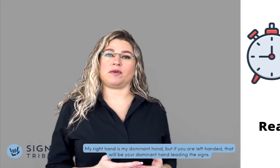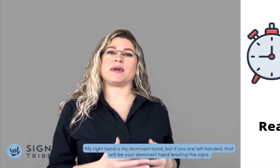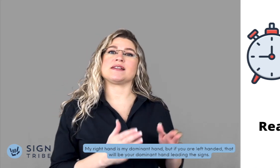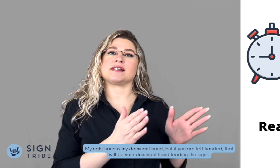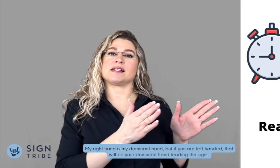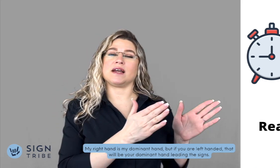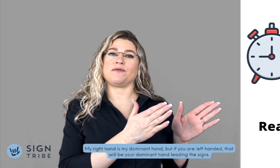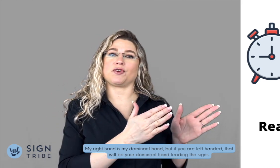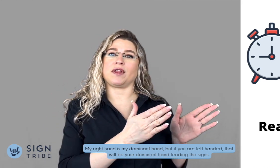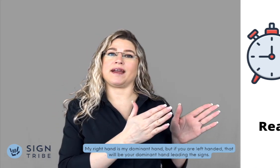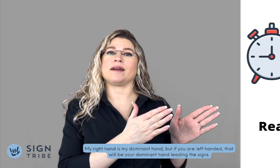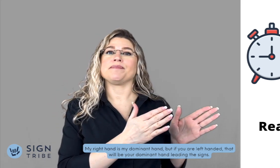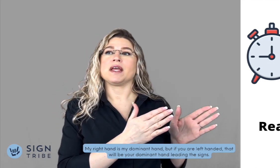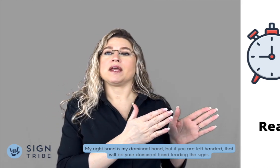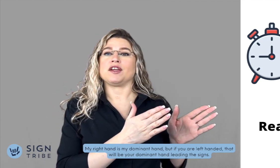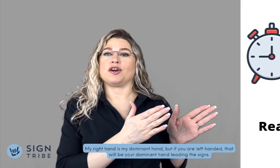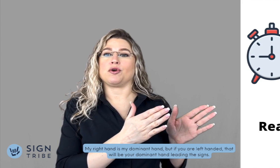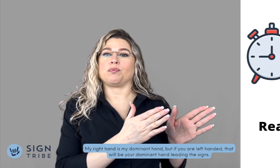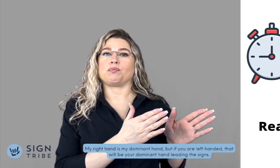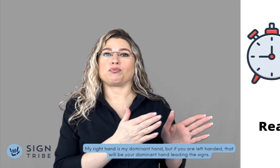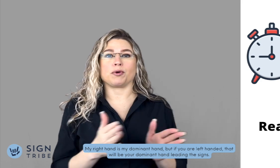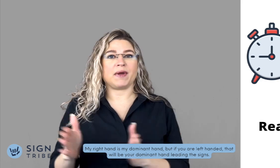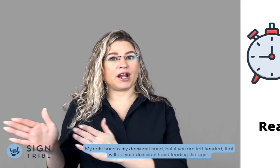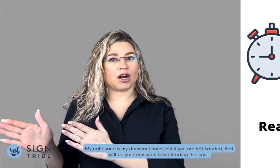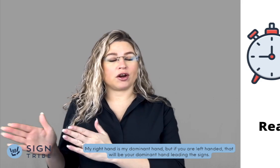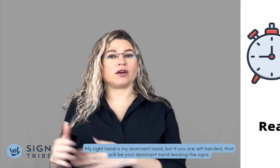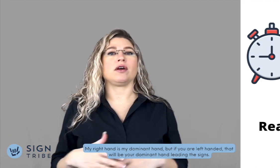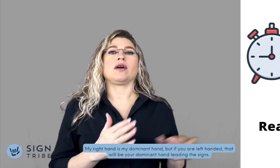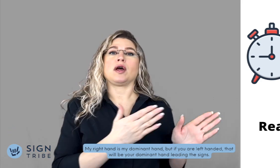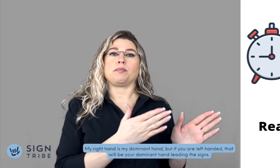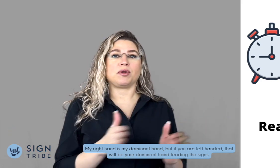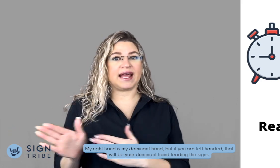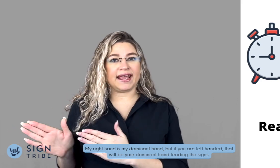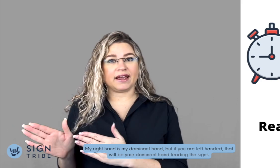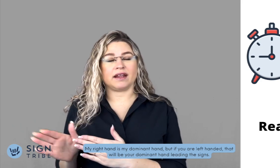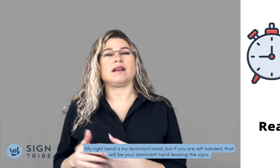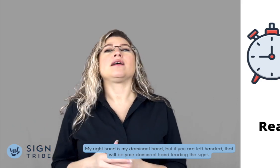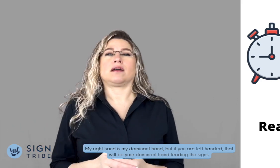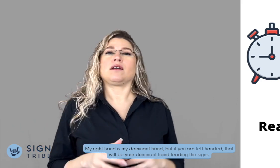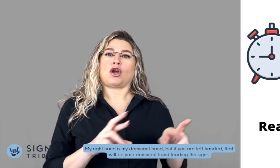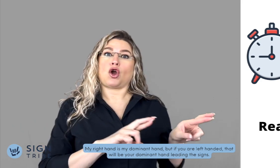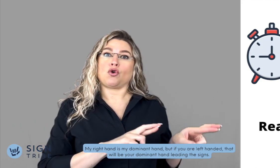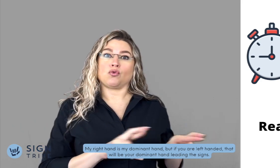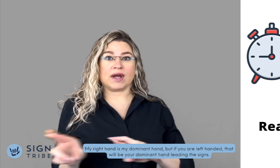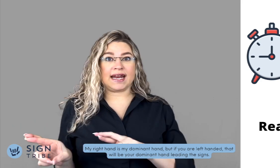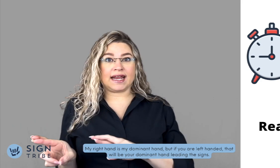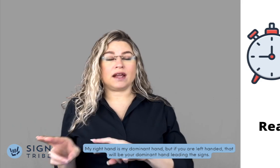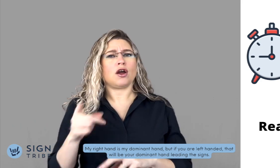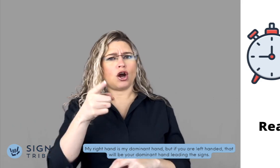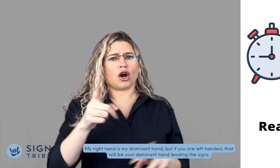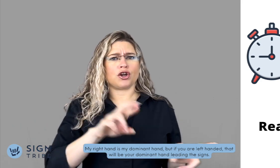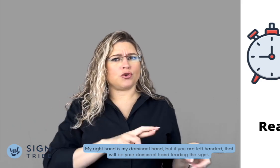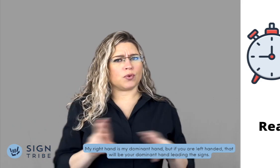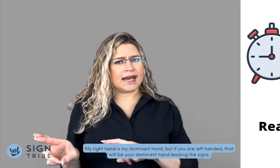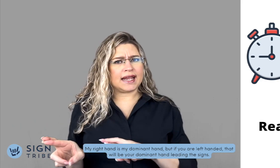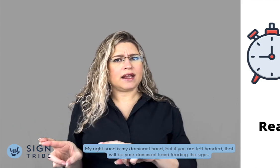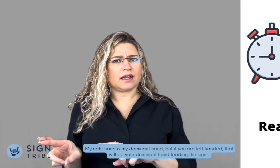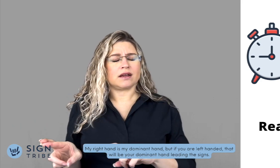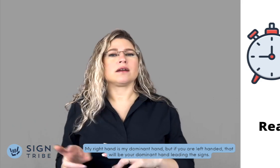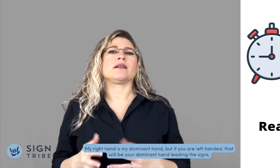Because it's a sign for, like, you know, prepared, plan, ready. Are you ready? Like,